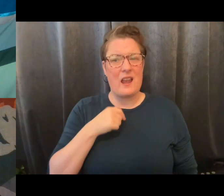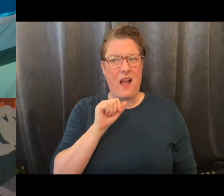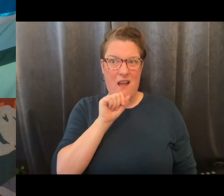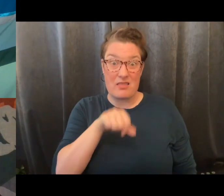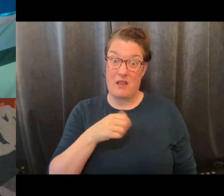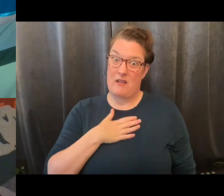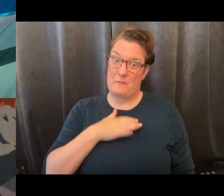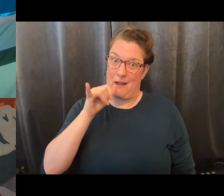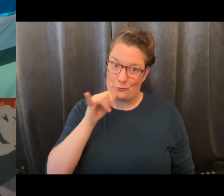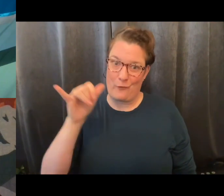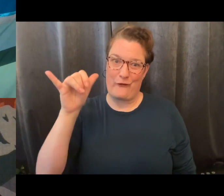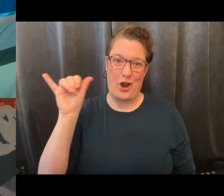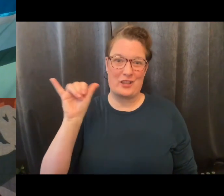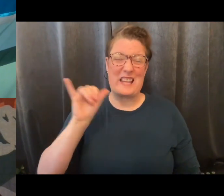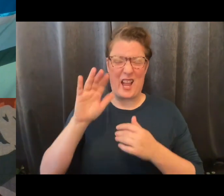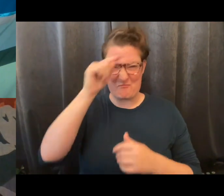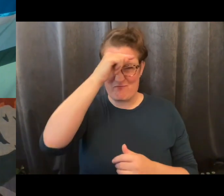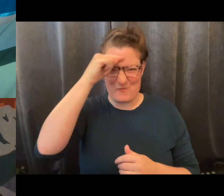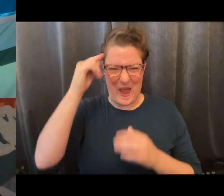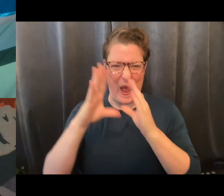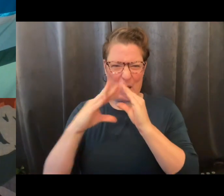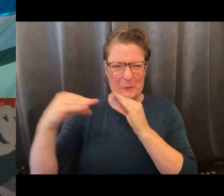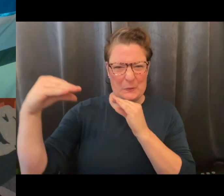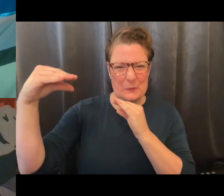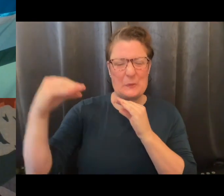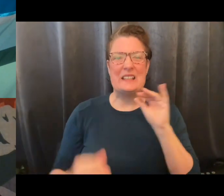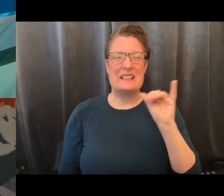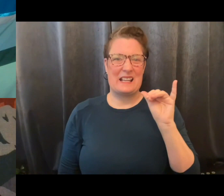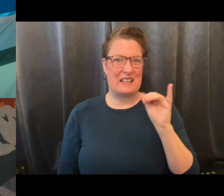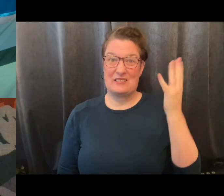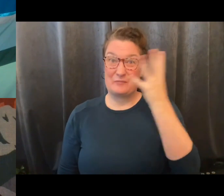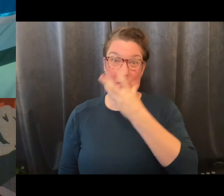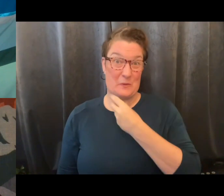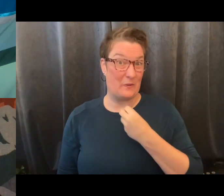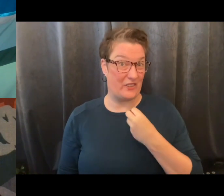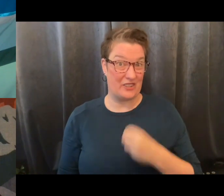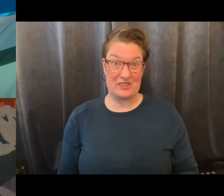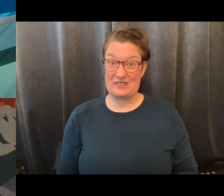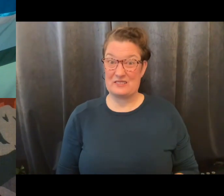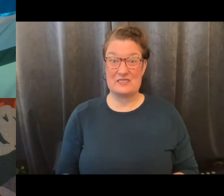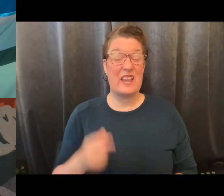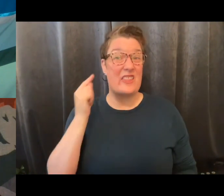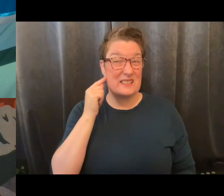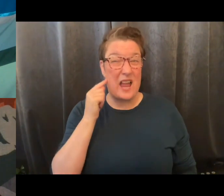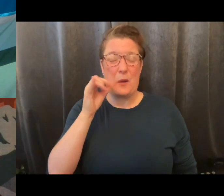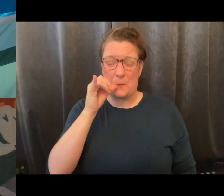It's like all black. It's like, so beautiful. And I love the sound that it makes. And yeah,